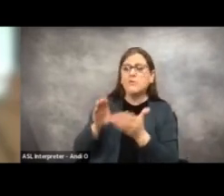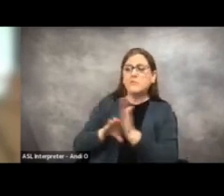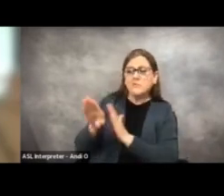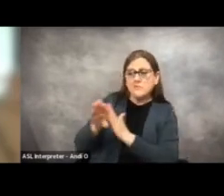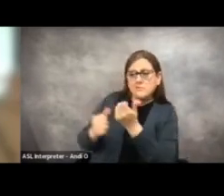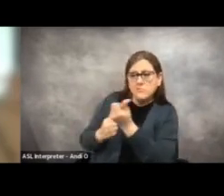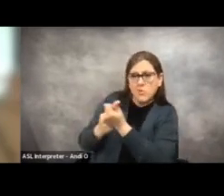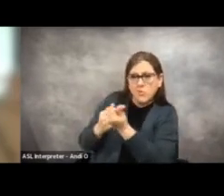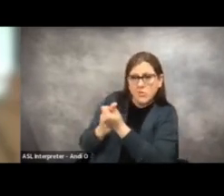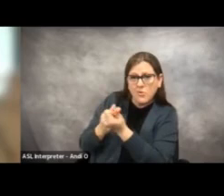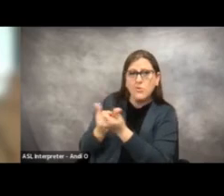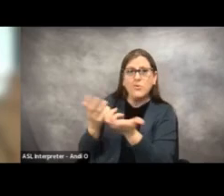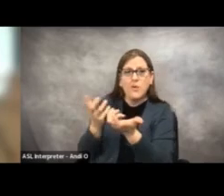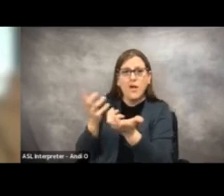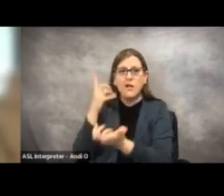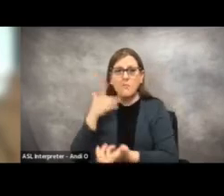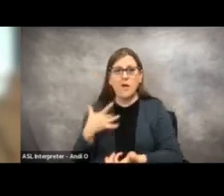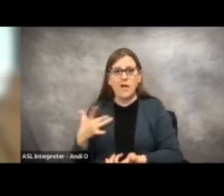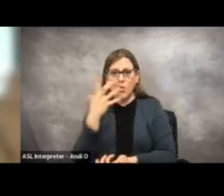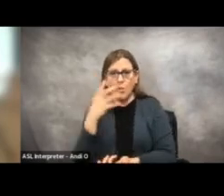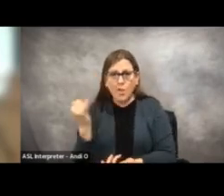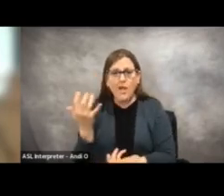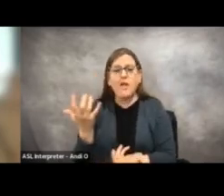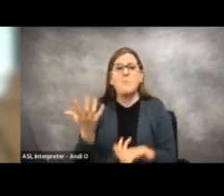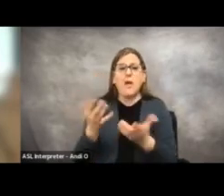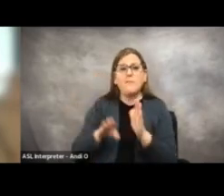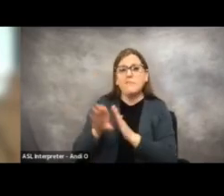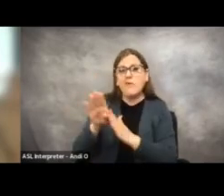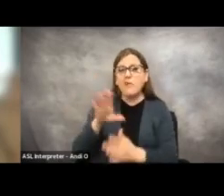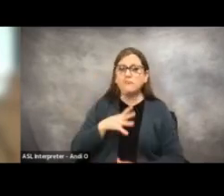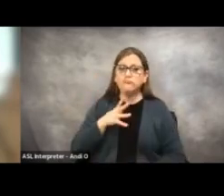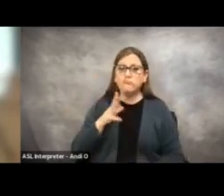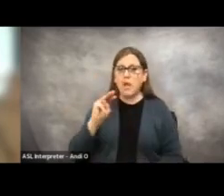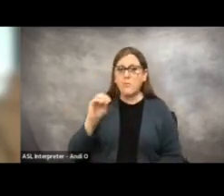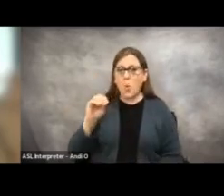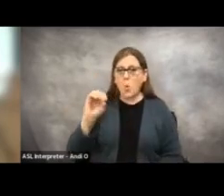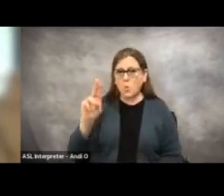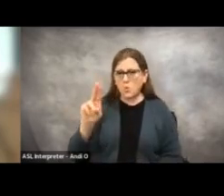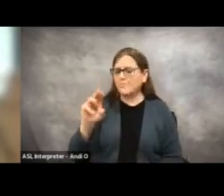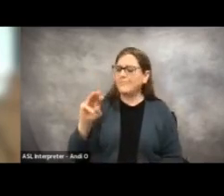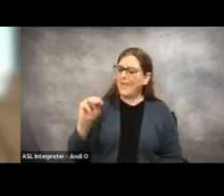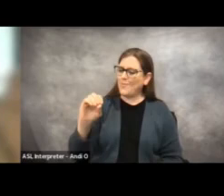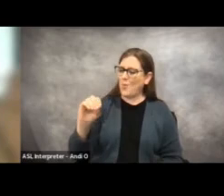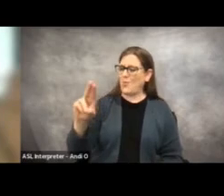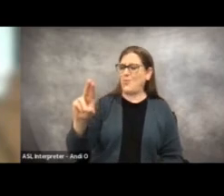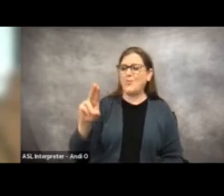which you which may even involve a formal MOU or memorandum of understanding. There is a sample